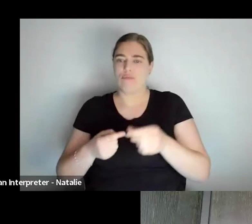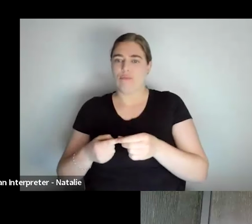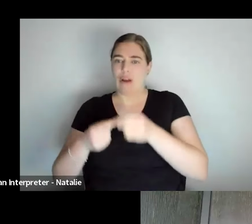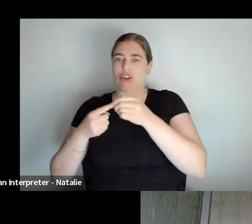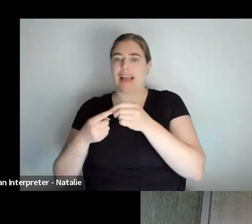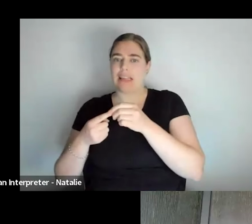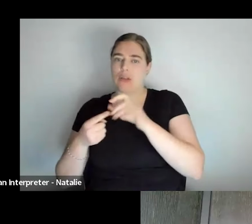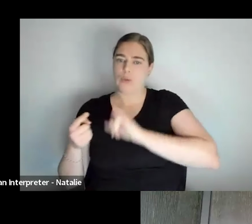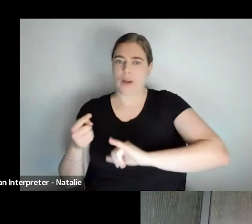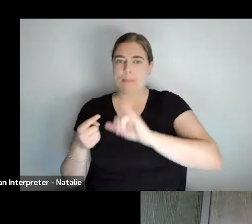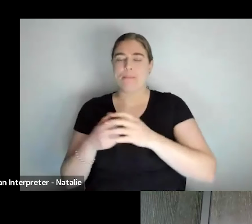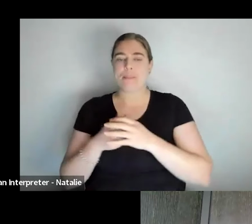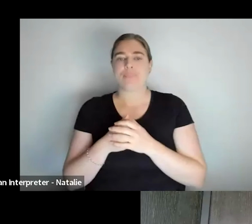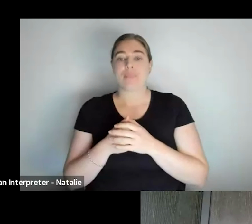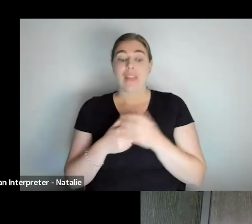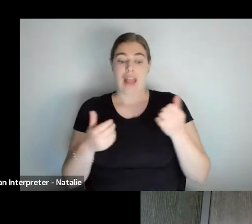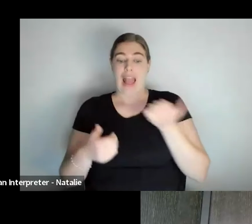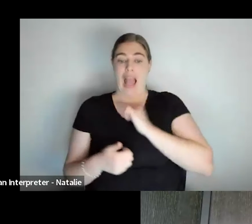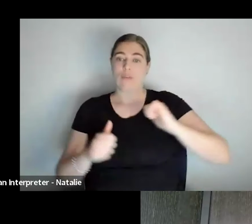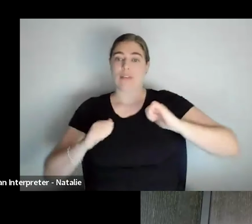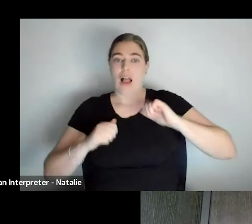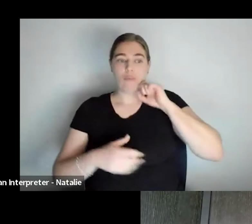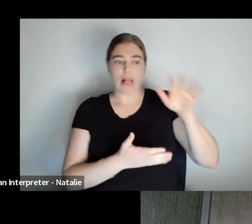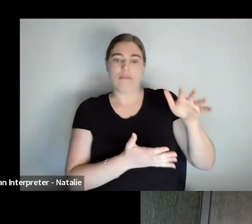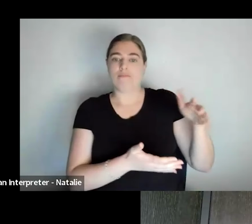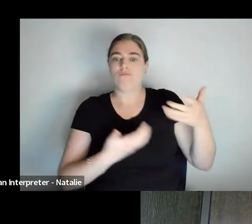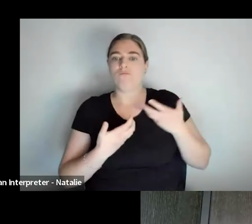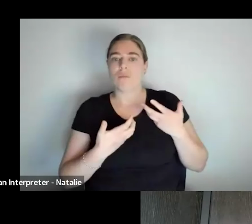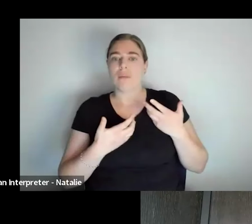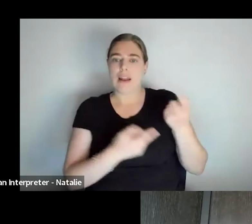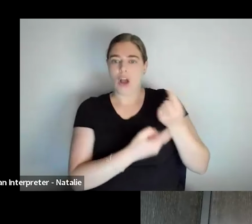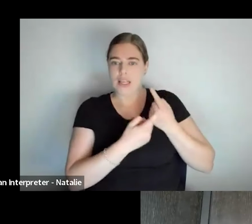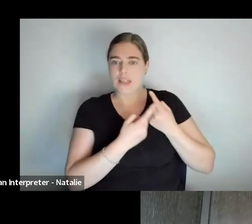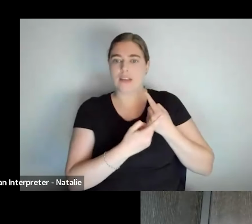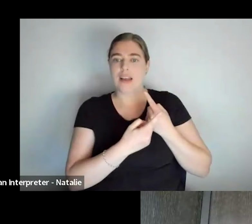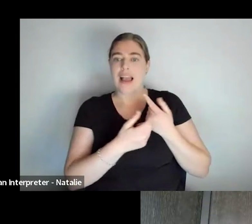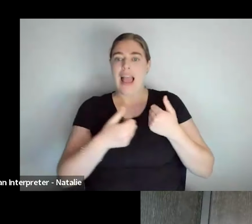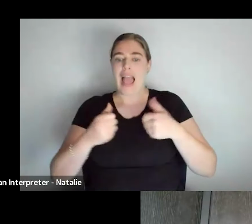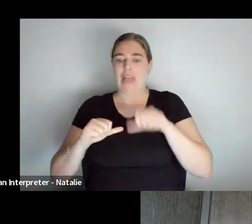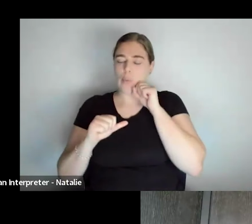Our staff will take this advice and ensure that a diverse and balanced portfolio of applications